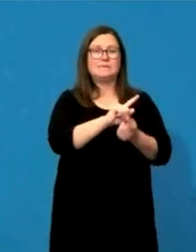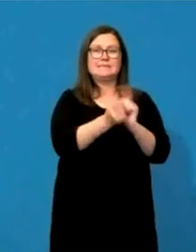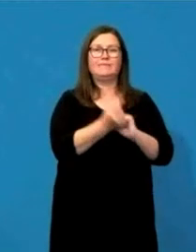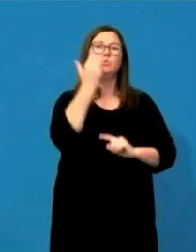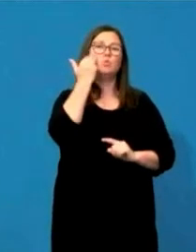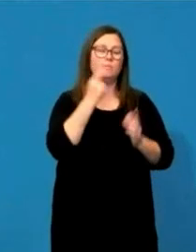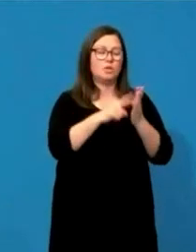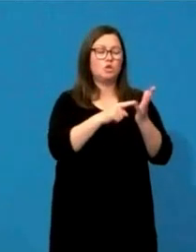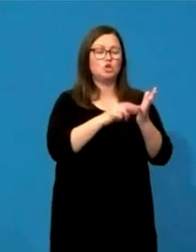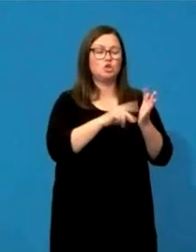Justice Commissioner.